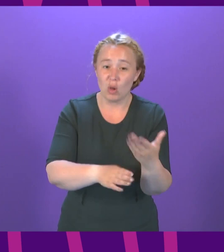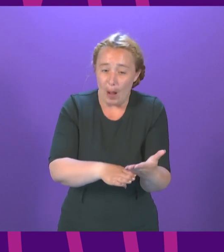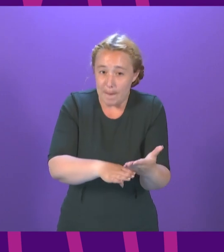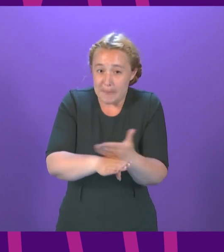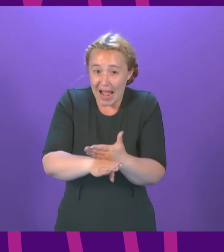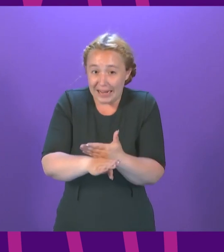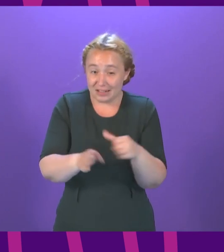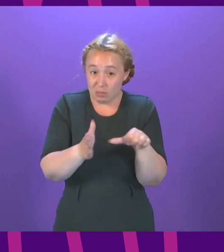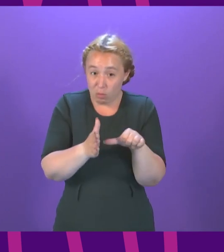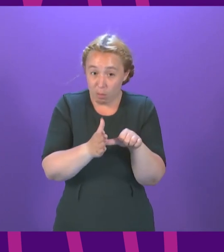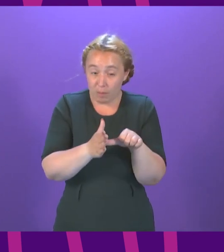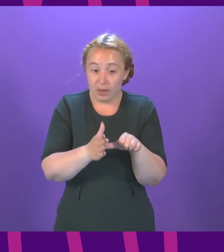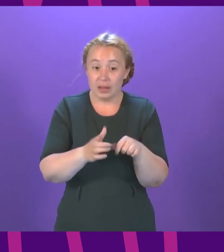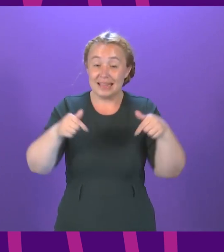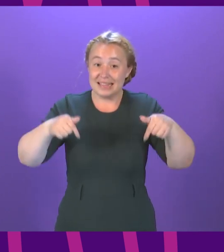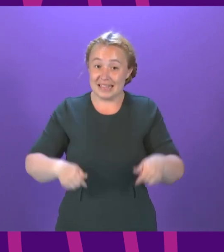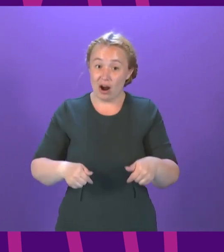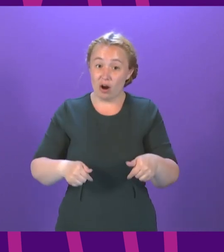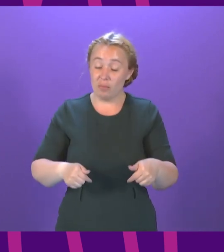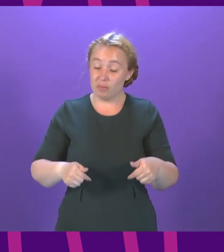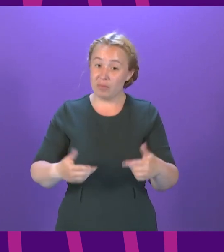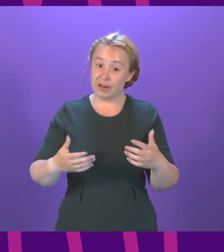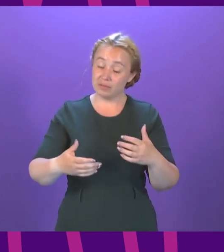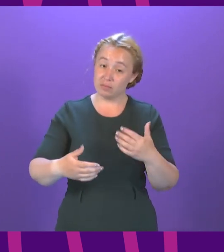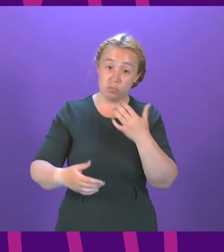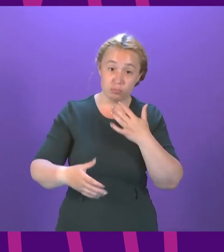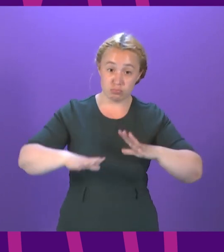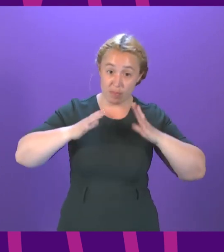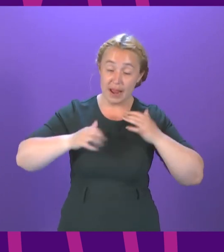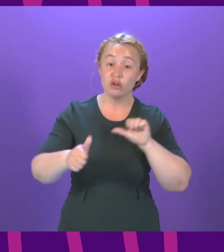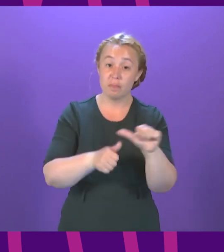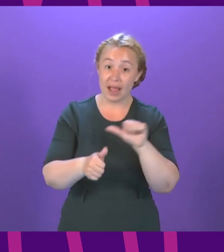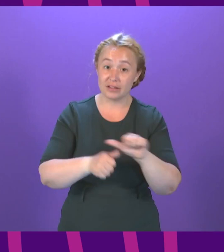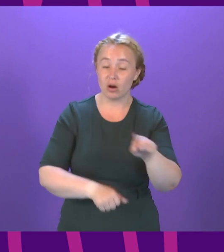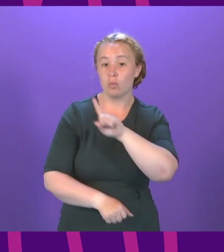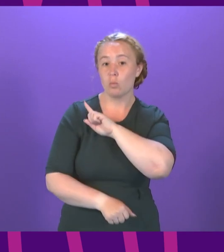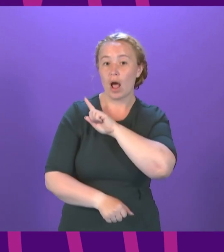we have been above and ahead of that, principally because of the early seeding of the delta variant